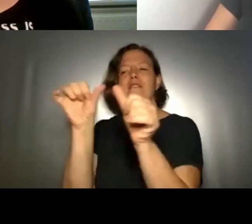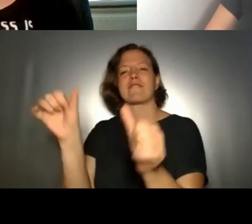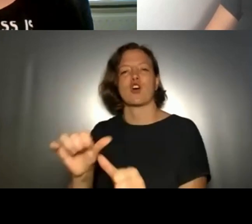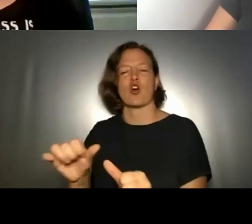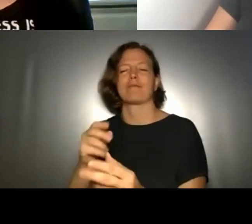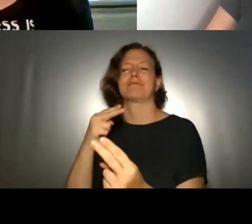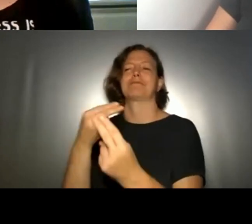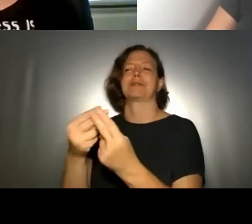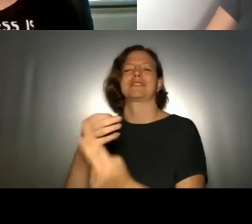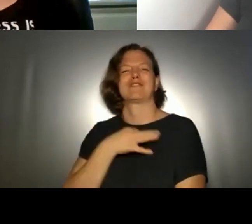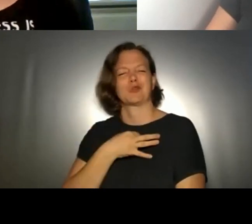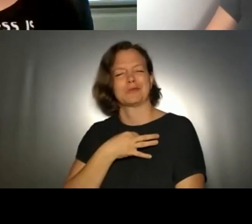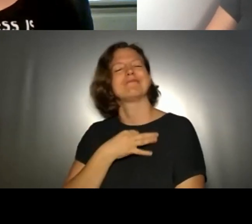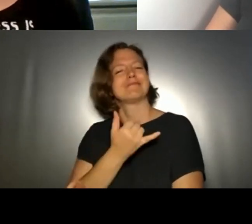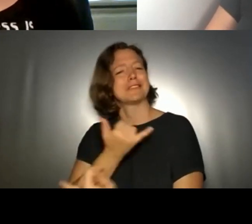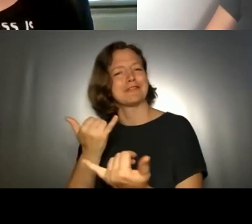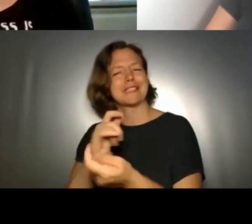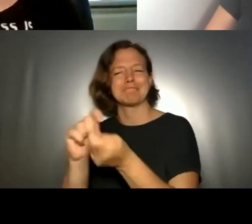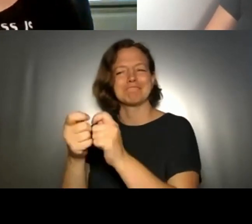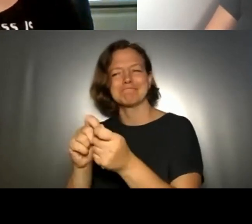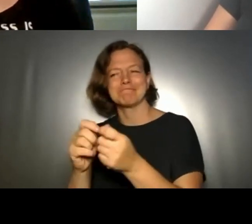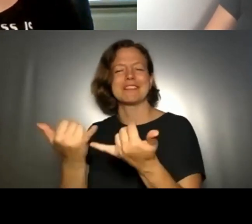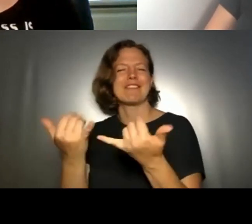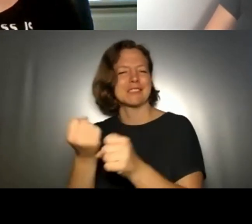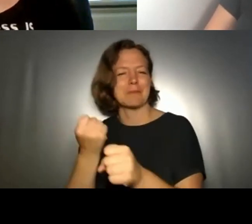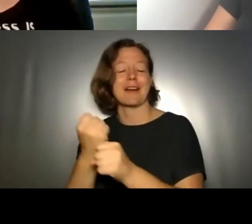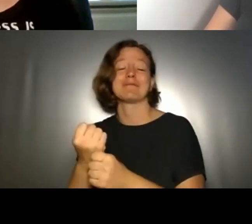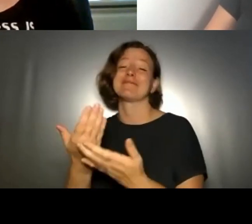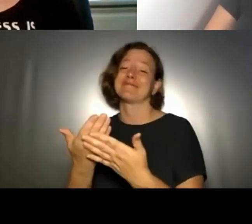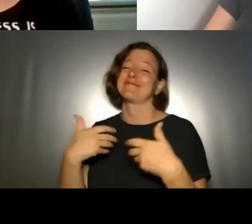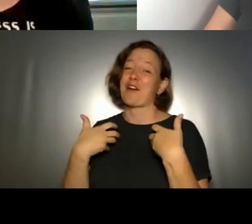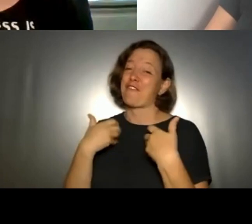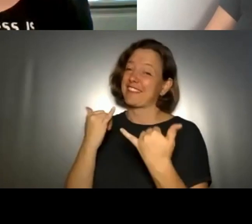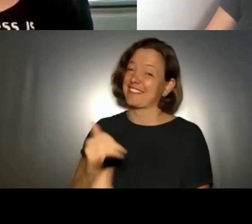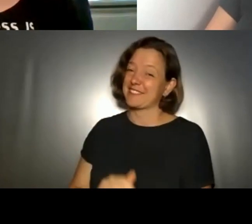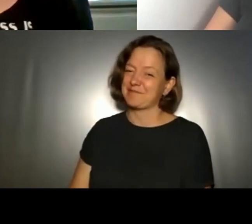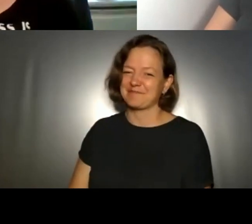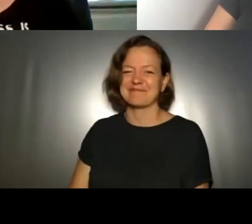So, I'm really excited. Kate Marsh: Me, too, Noa.